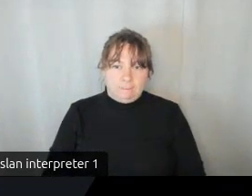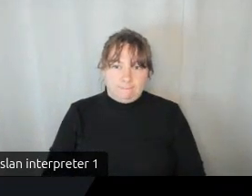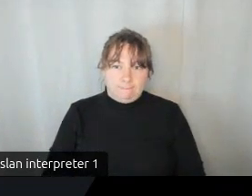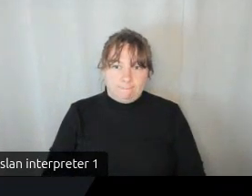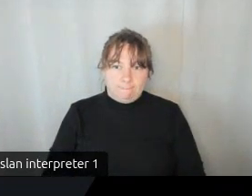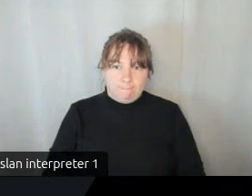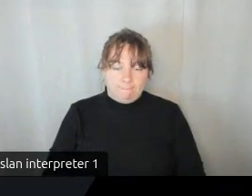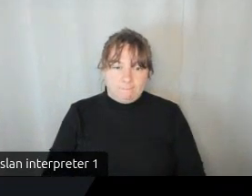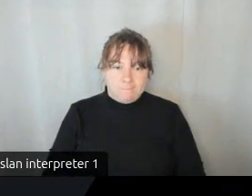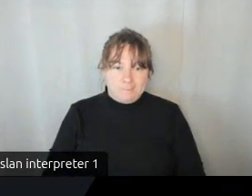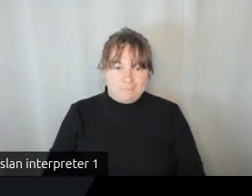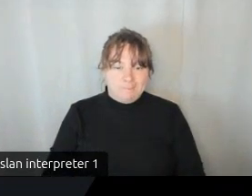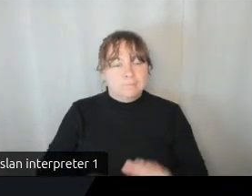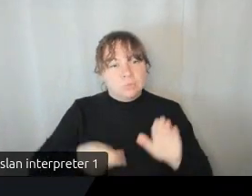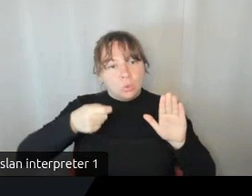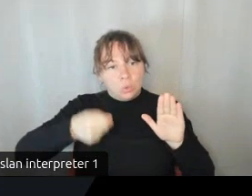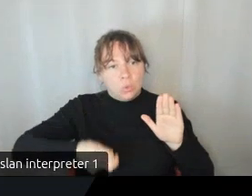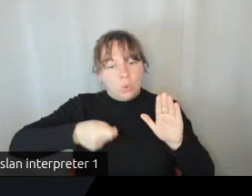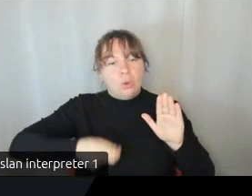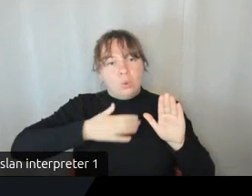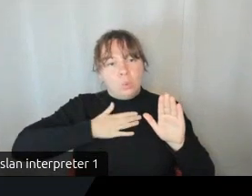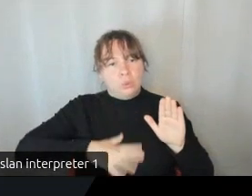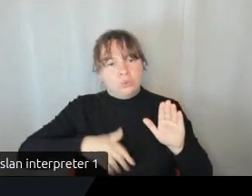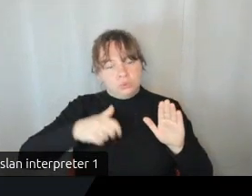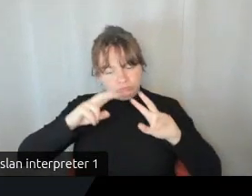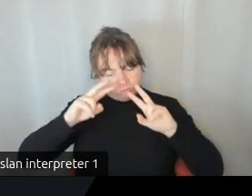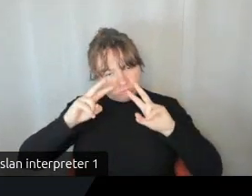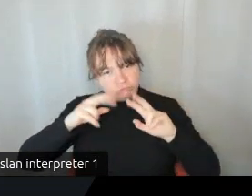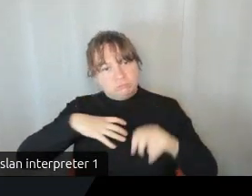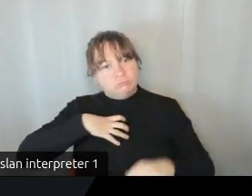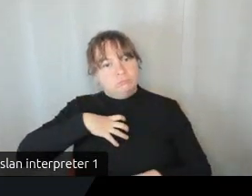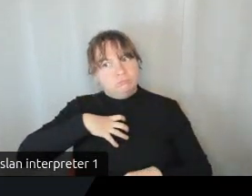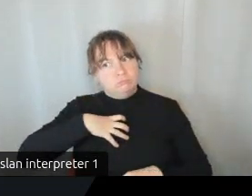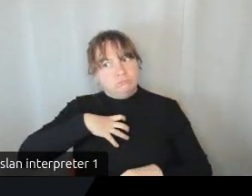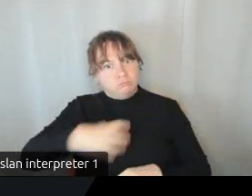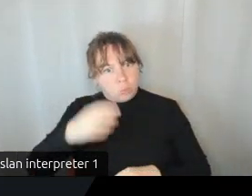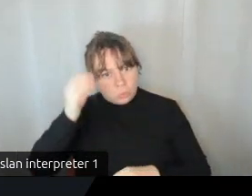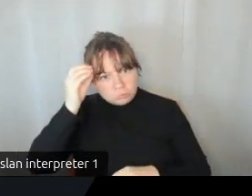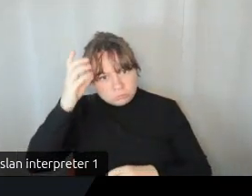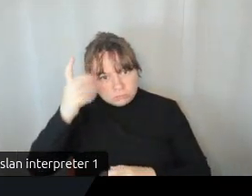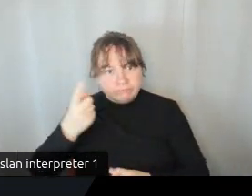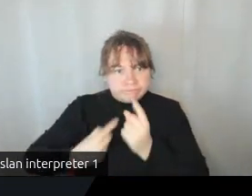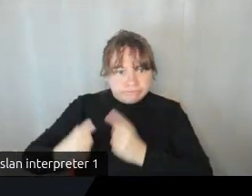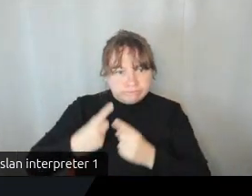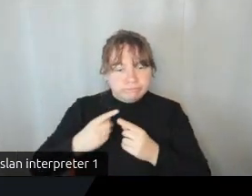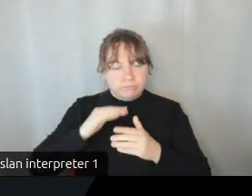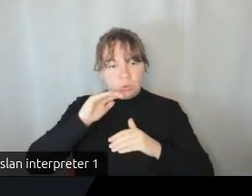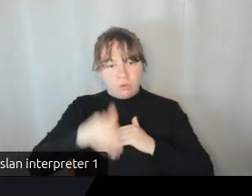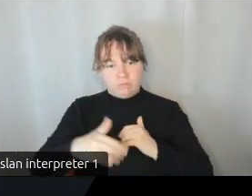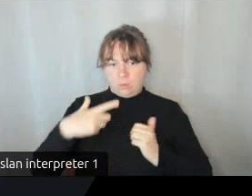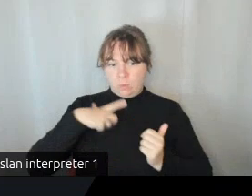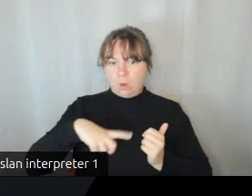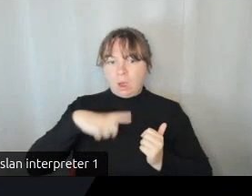Here's the next slide. What the court will look for. So the court will want to know more in relation to the content of the original application for protection order to help